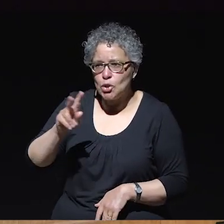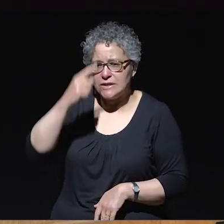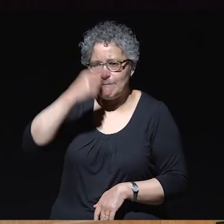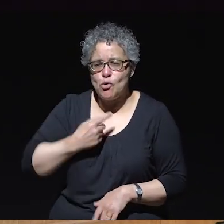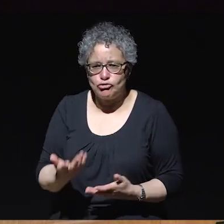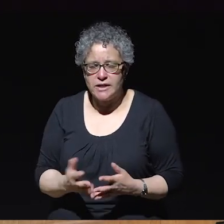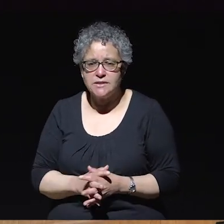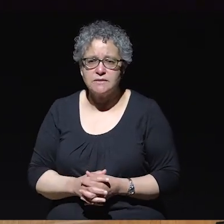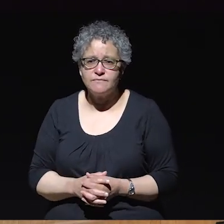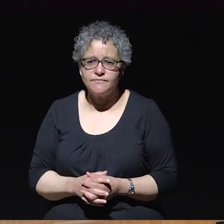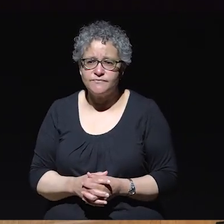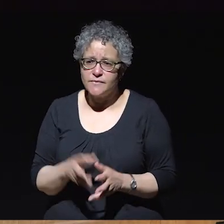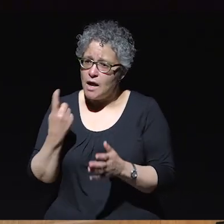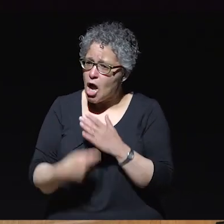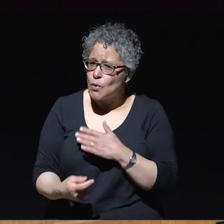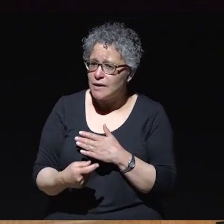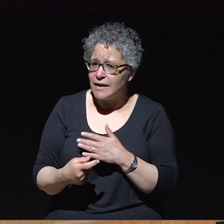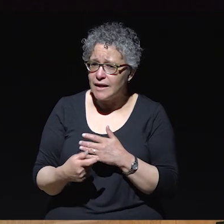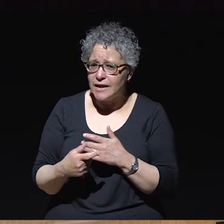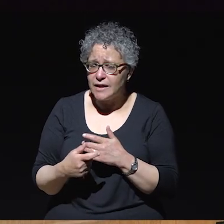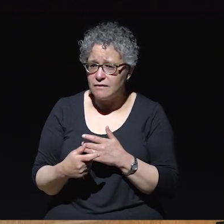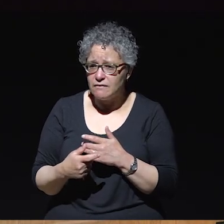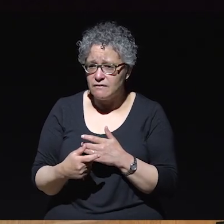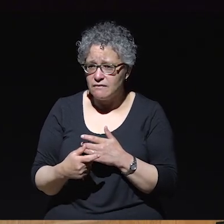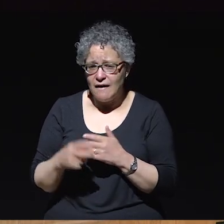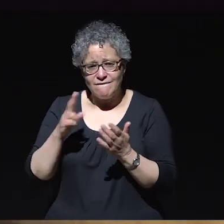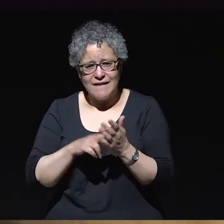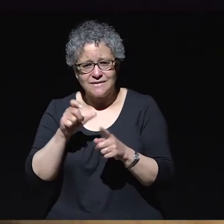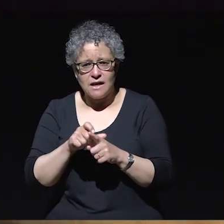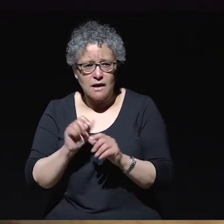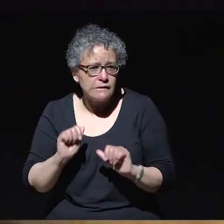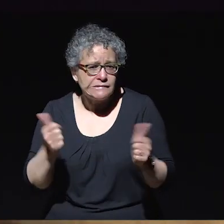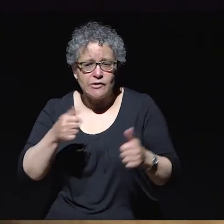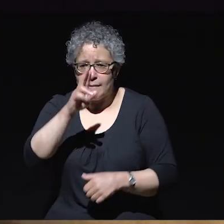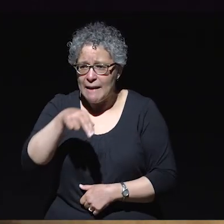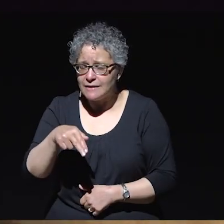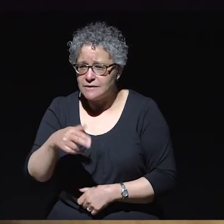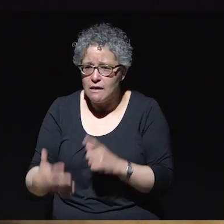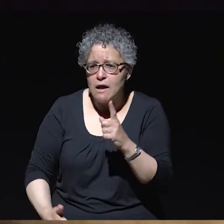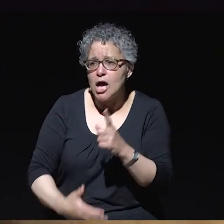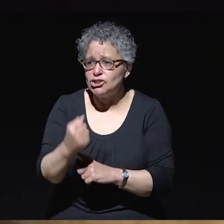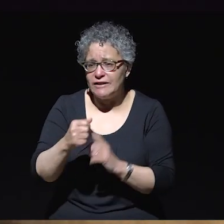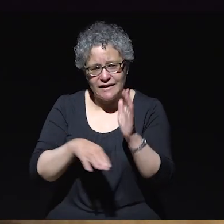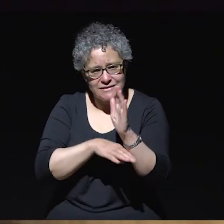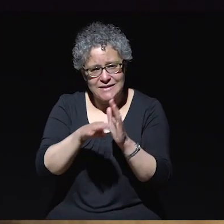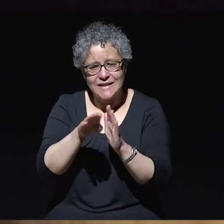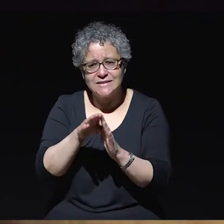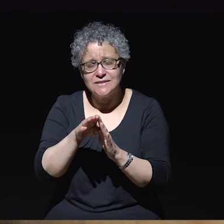it's not just about Van Dyck as a great painter and achieving the kind of position that people could only dream of.